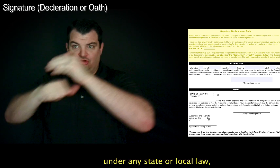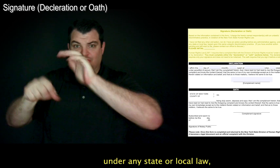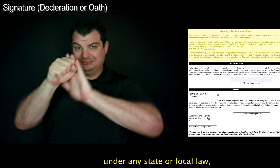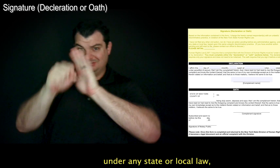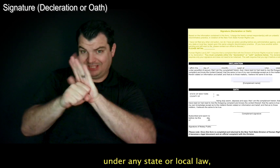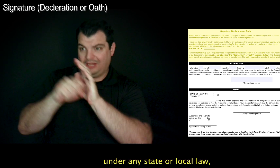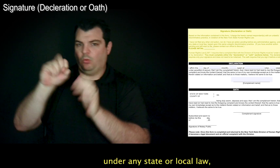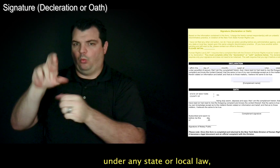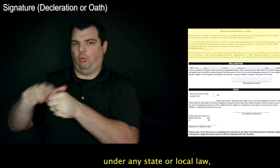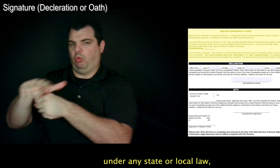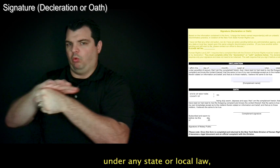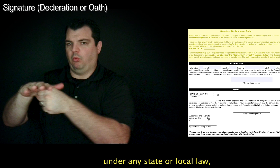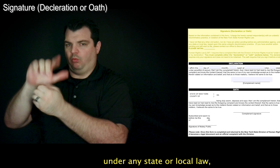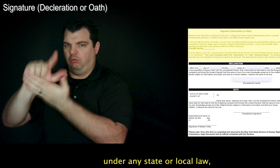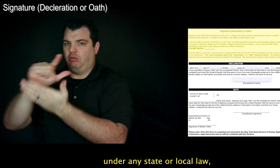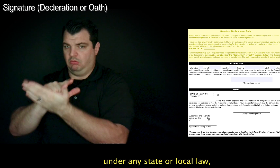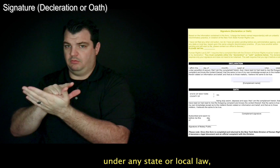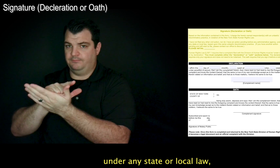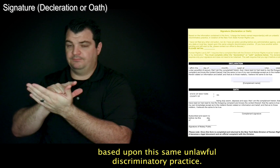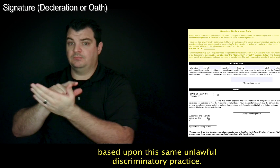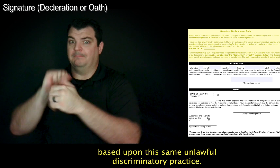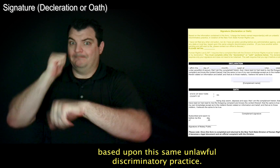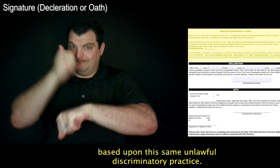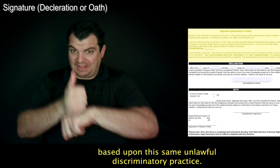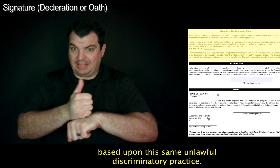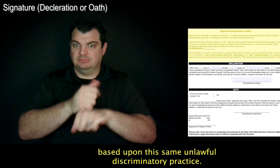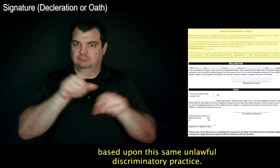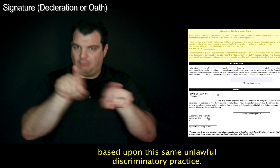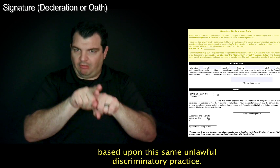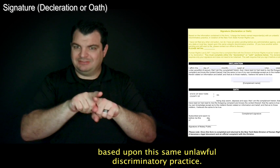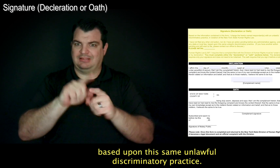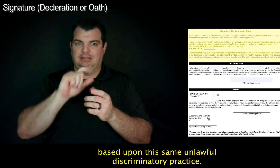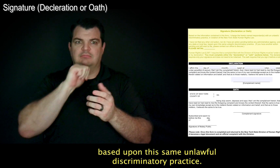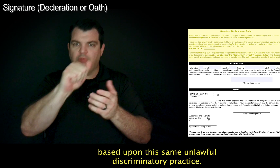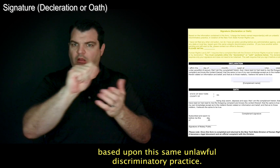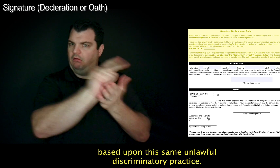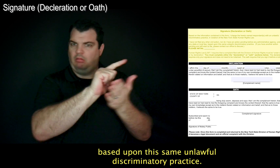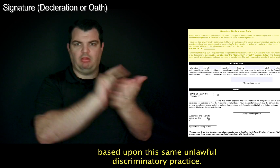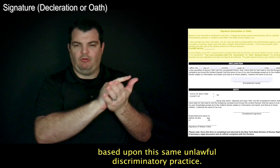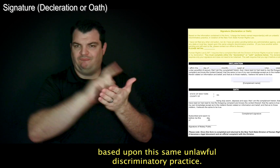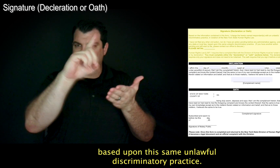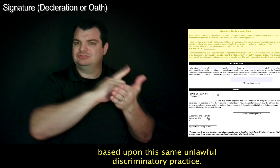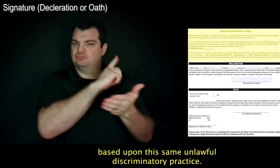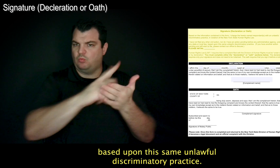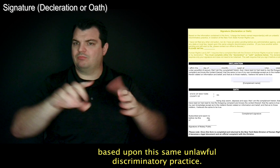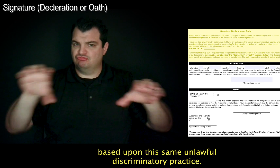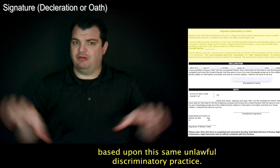under any state or local law, based upon this same unlawful discriminatory practice.